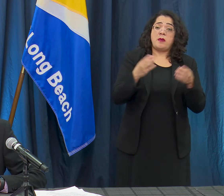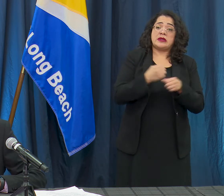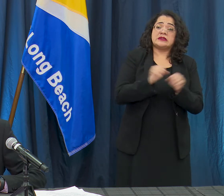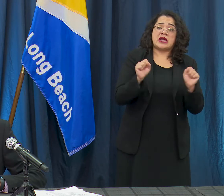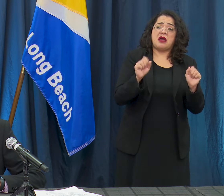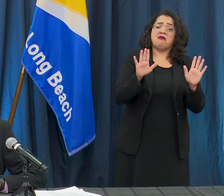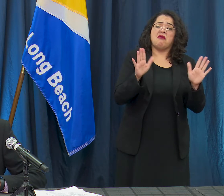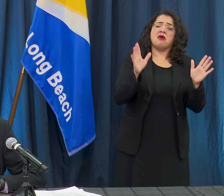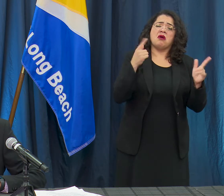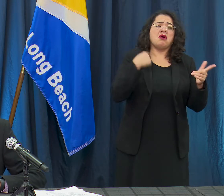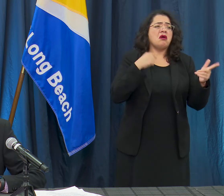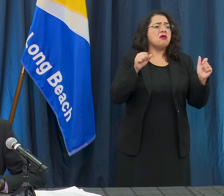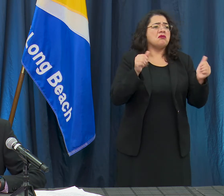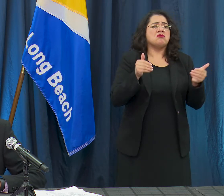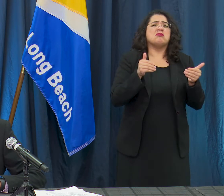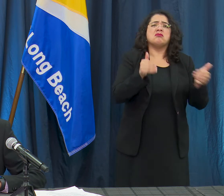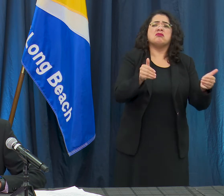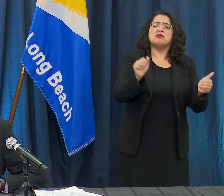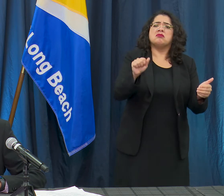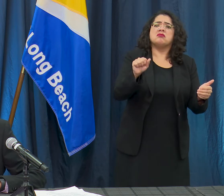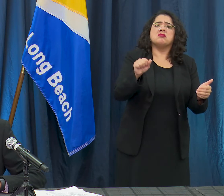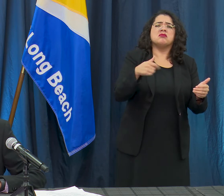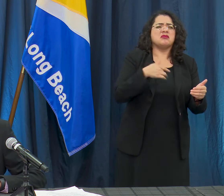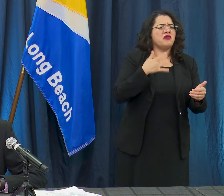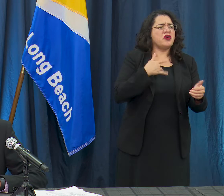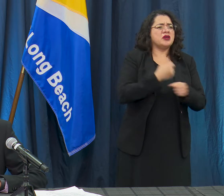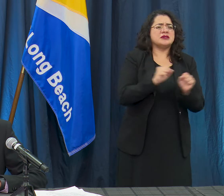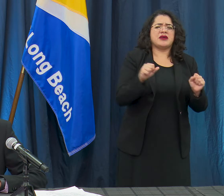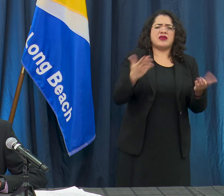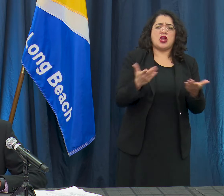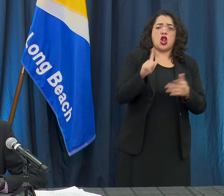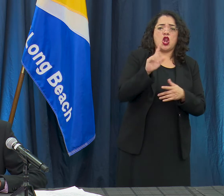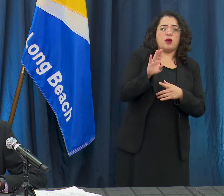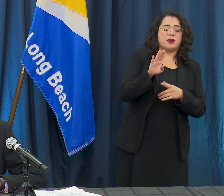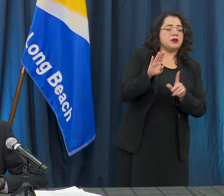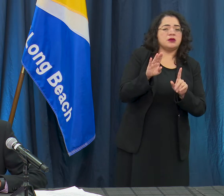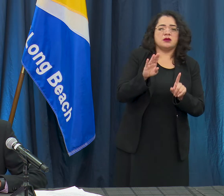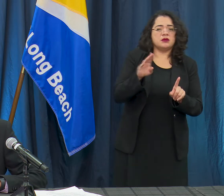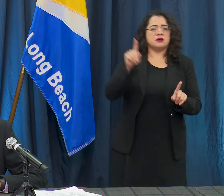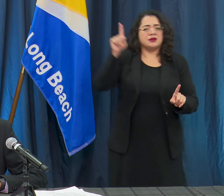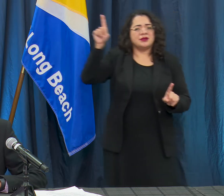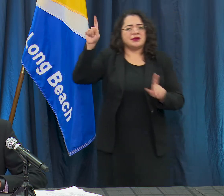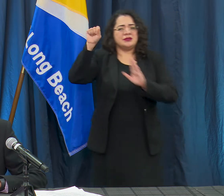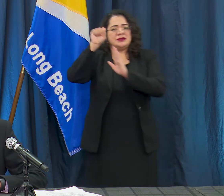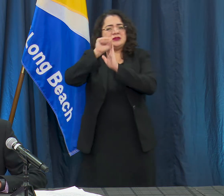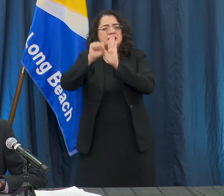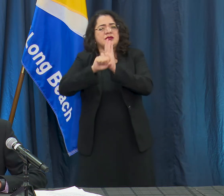per the Statewide Health Orders which supersede the City of Long Beach, the